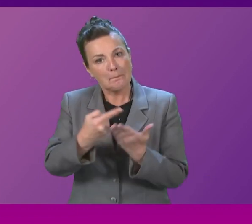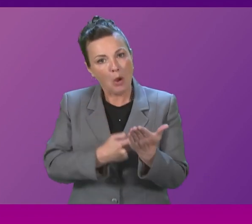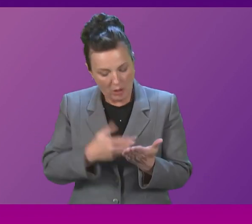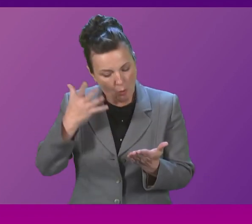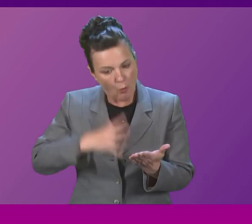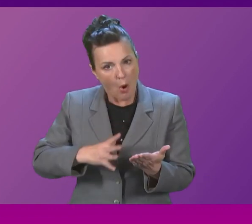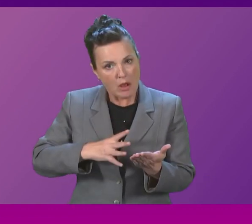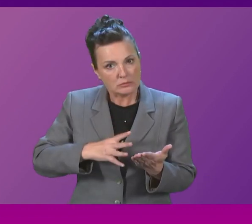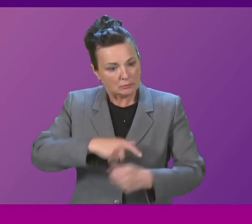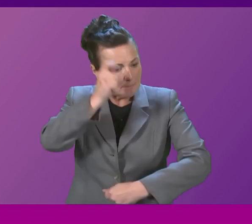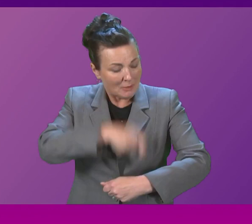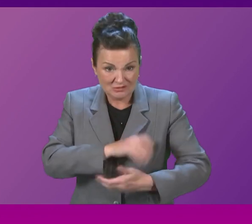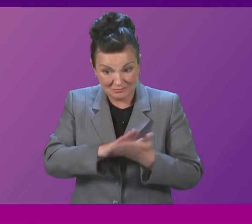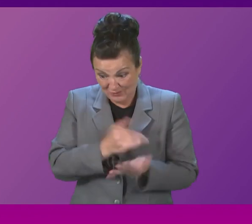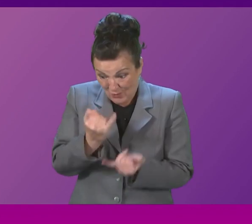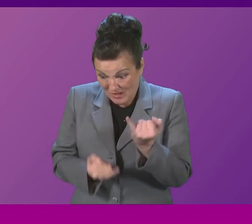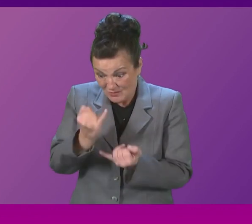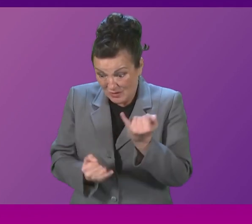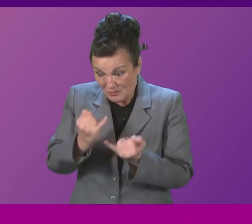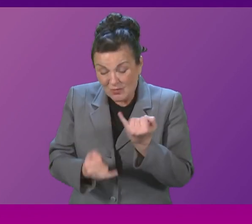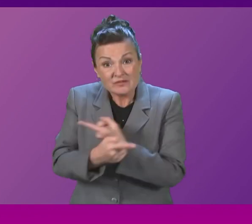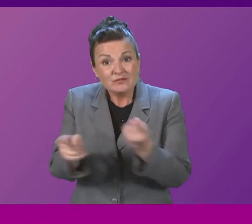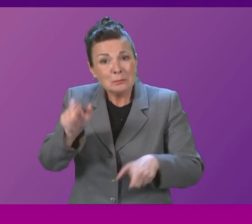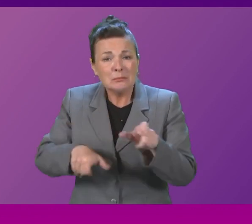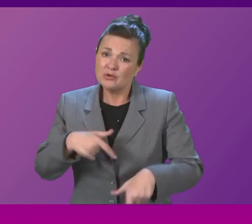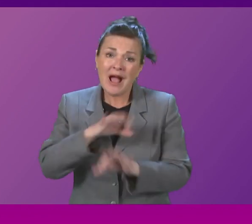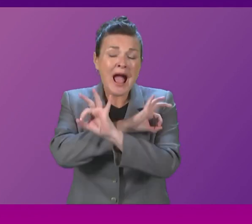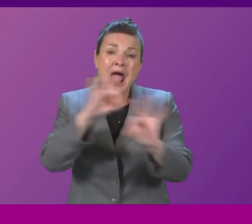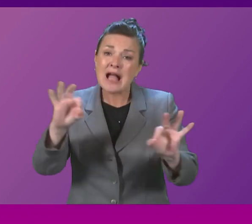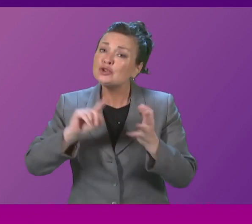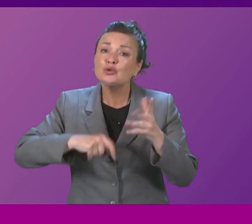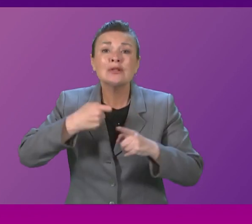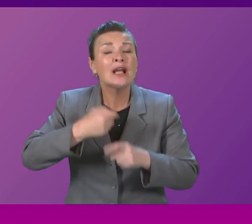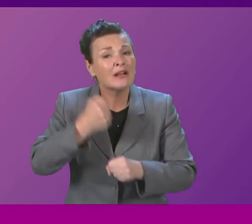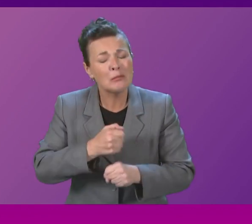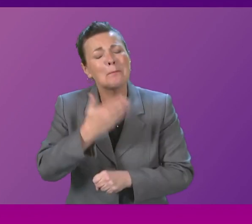I take the opportunity to call on the UK Government to urgently review its sanctions policy along